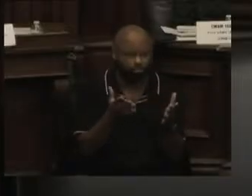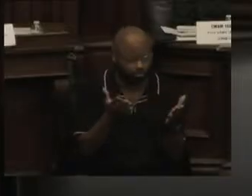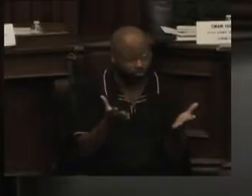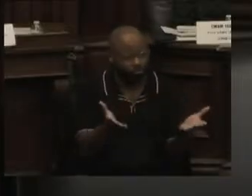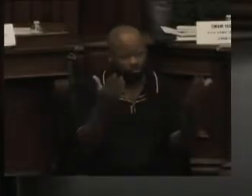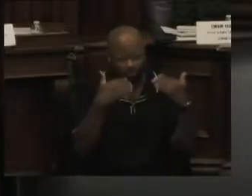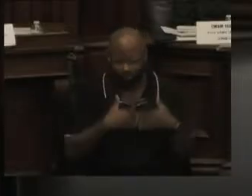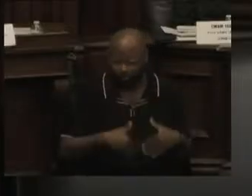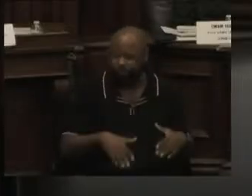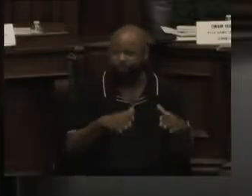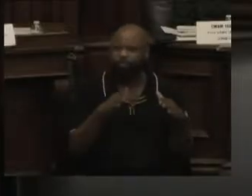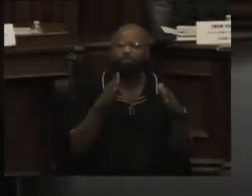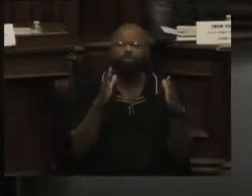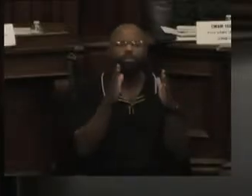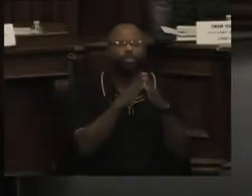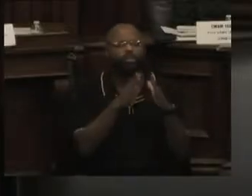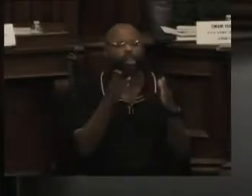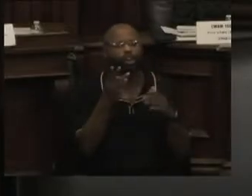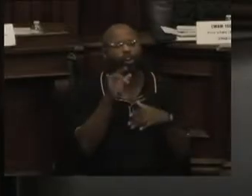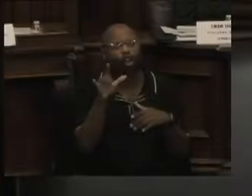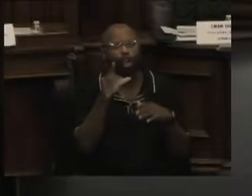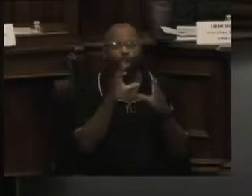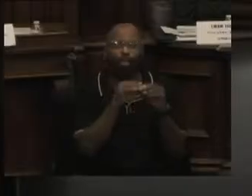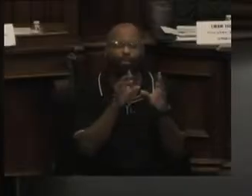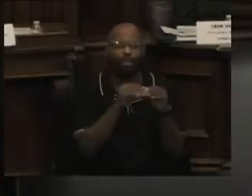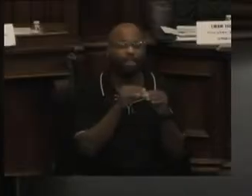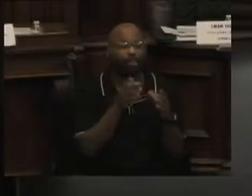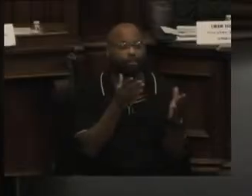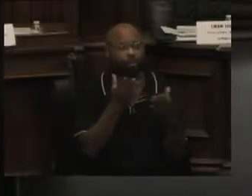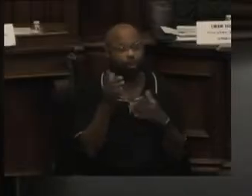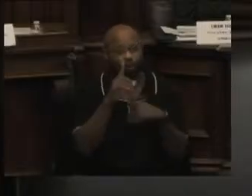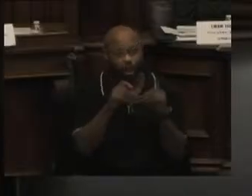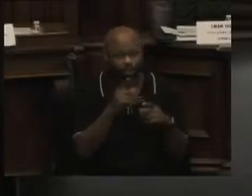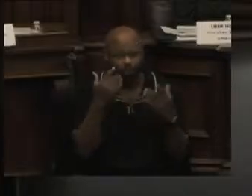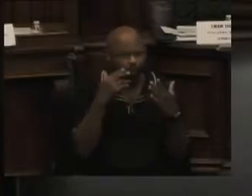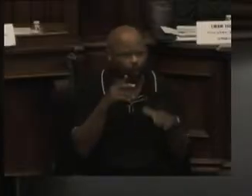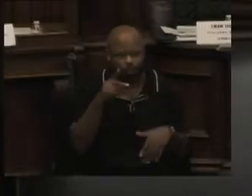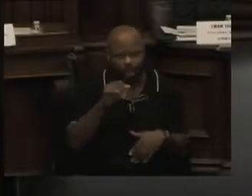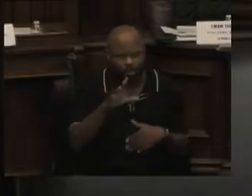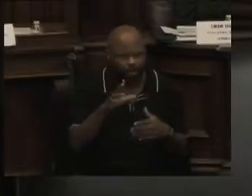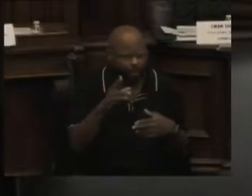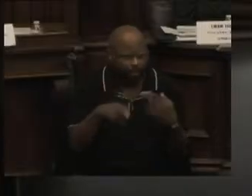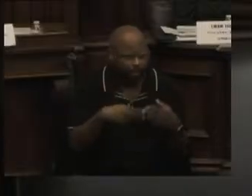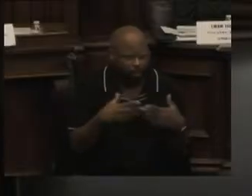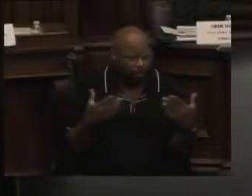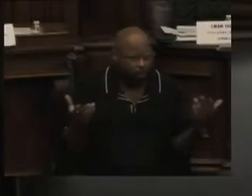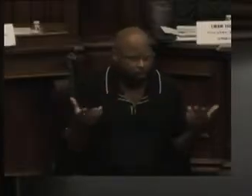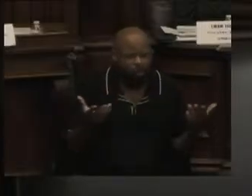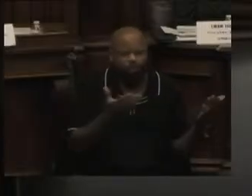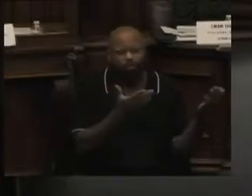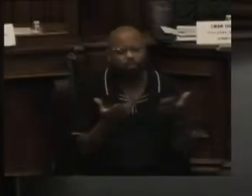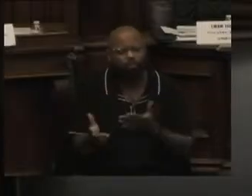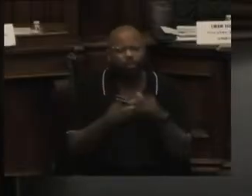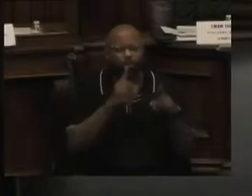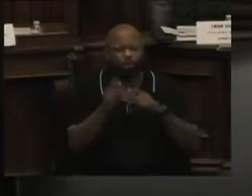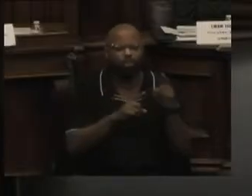conversations, I, I want to say, implore you to come out to the town halls, bring your